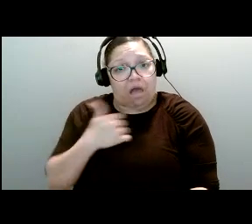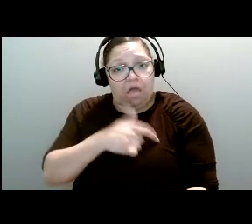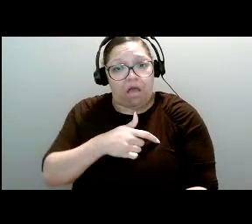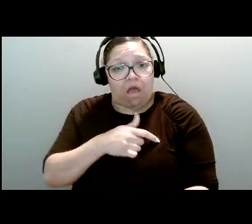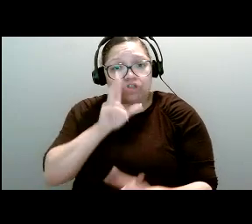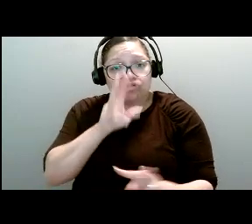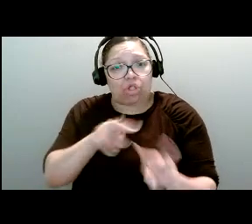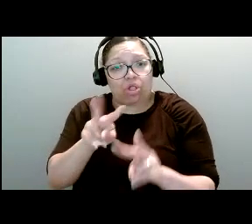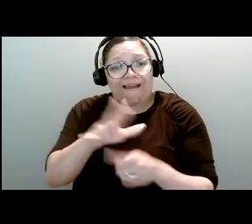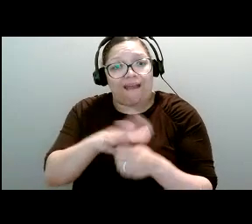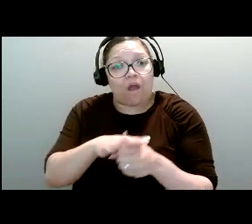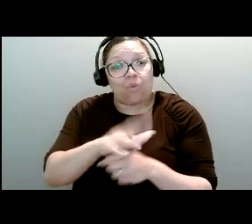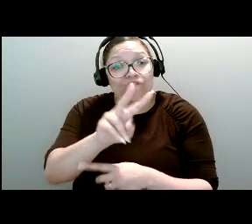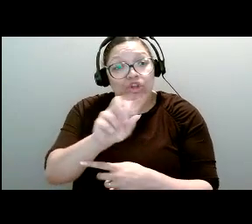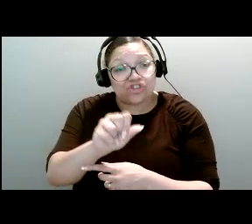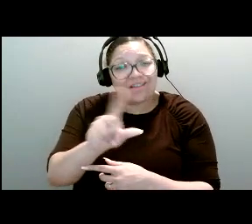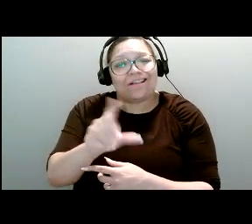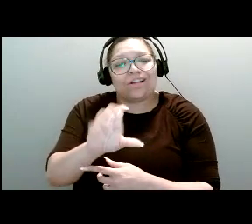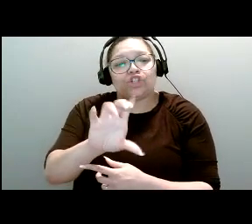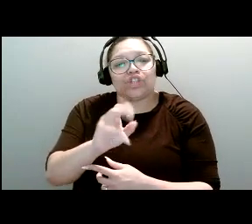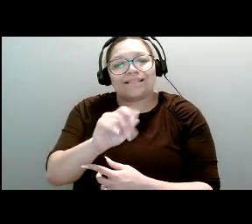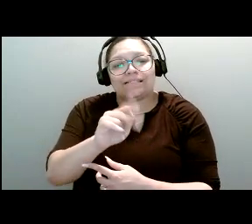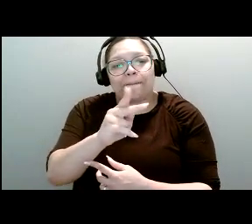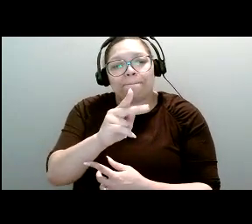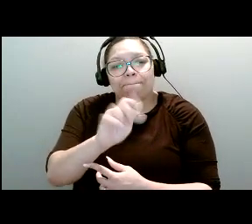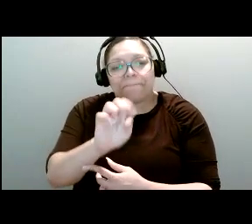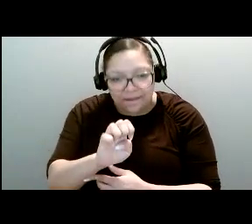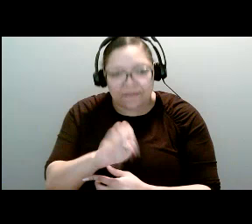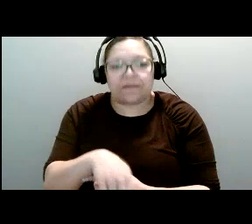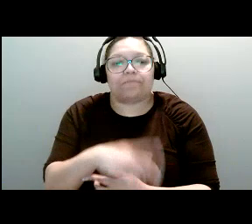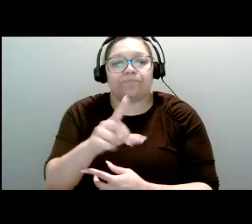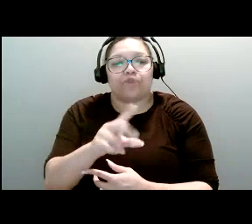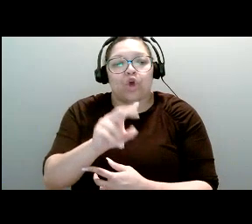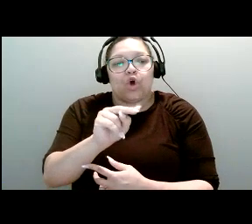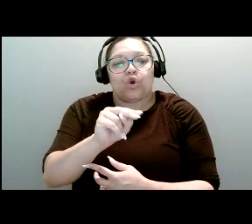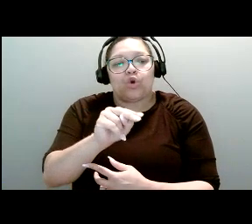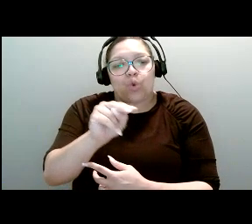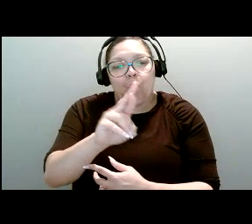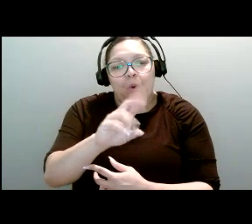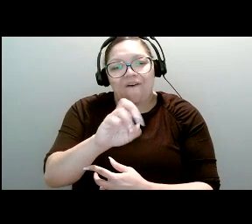Norfolk, Portsmouth, Suffolk, and the county of Isle of Wight,